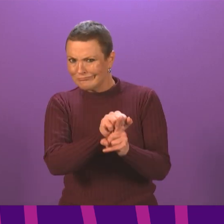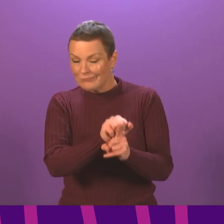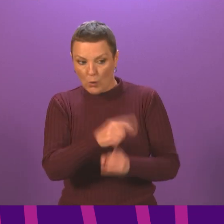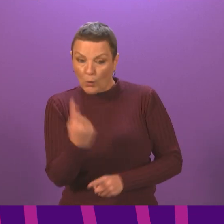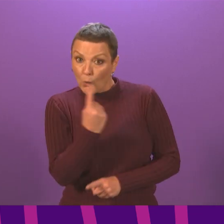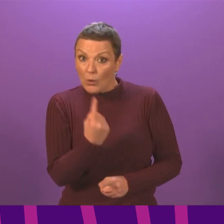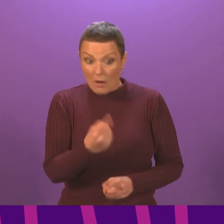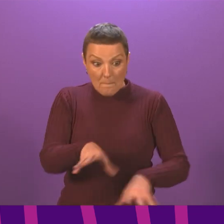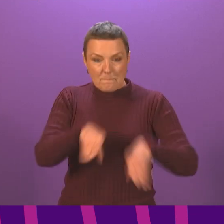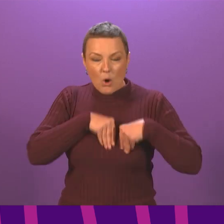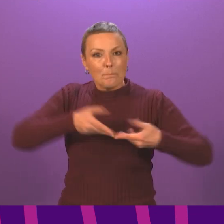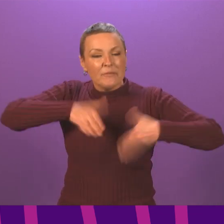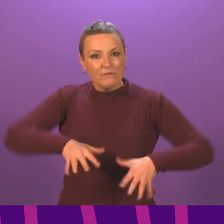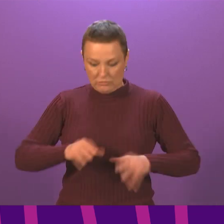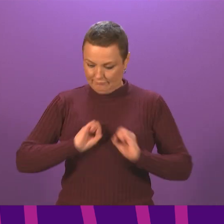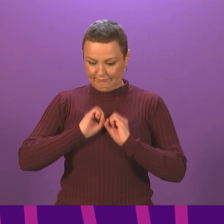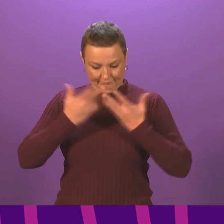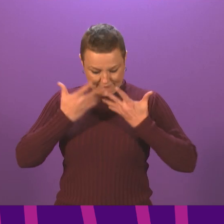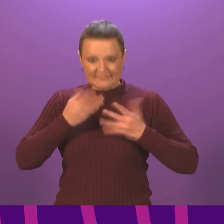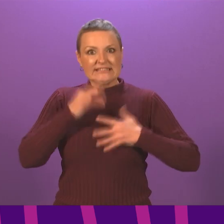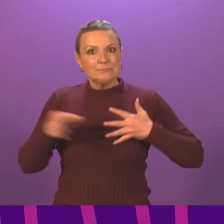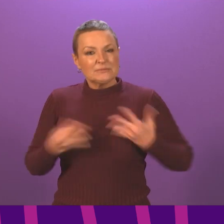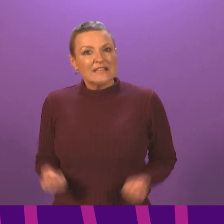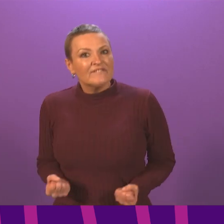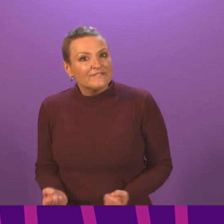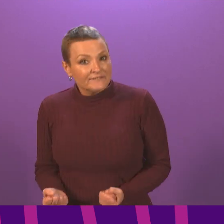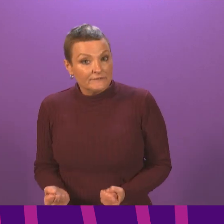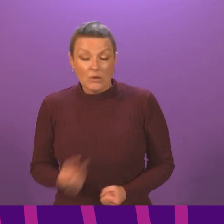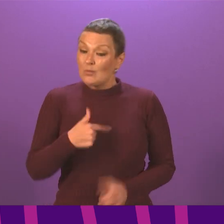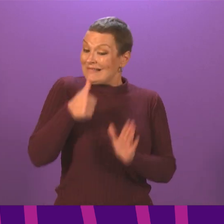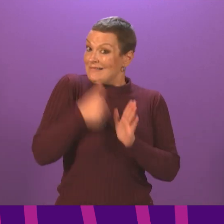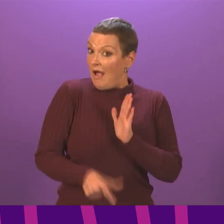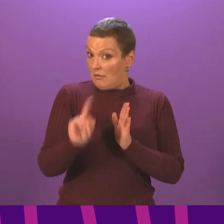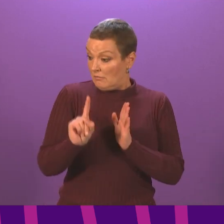a person develops symptoms. As members know, we are doing that, first, in partnership with